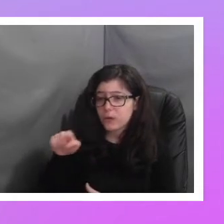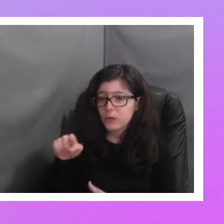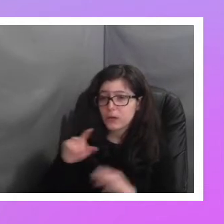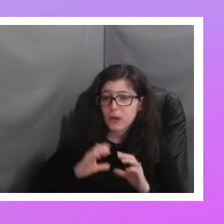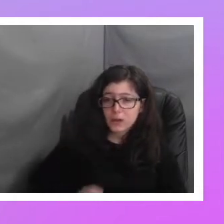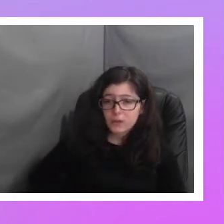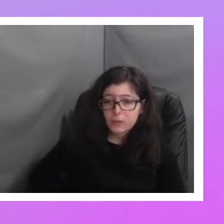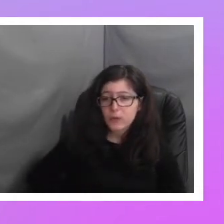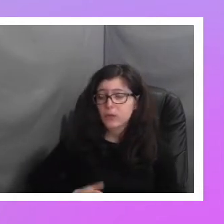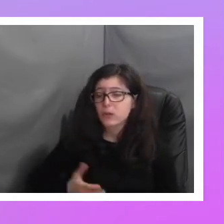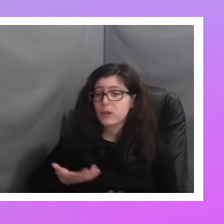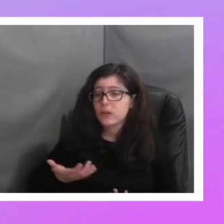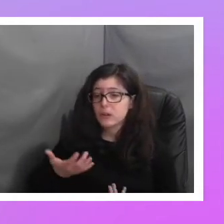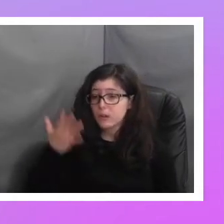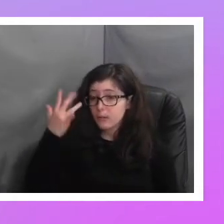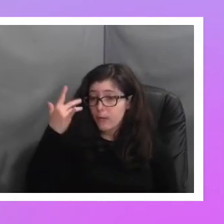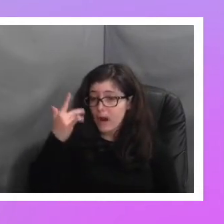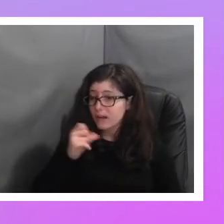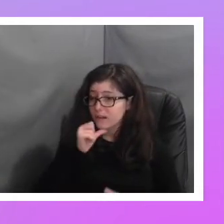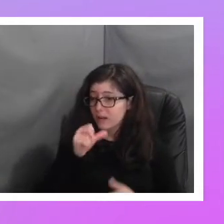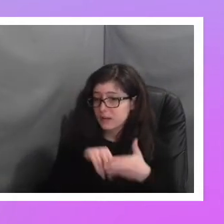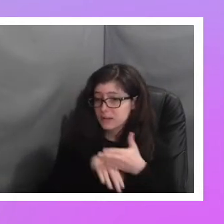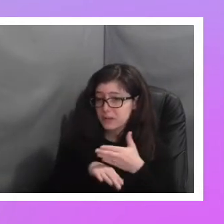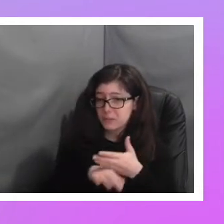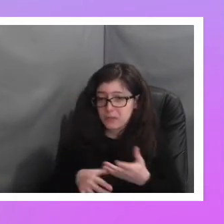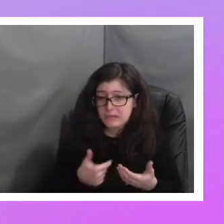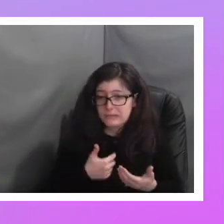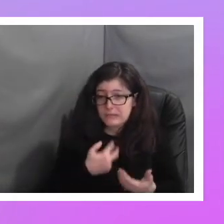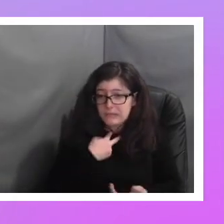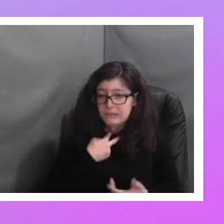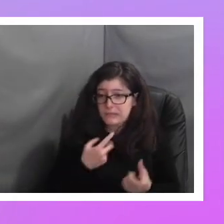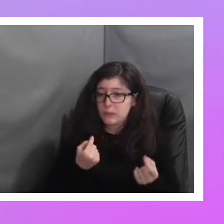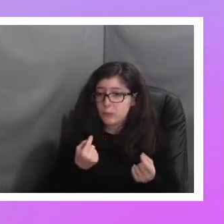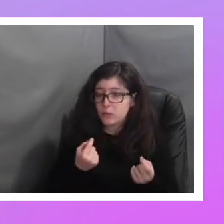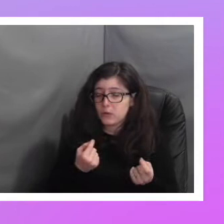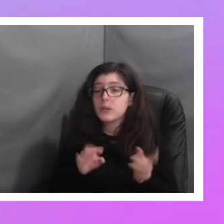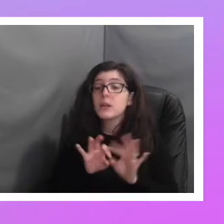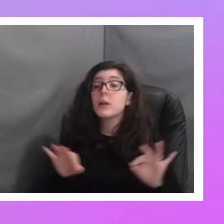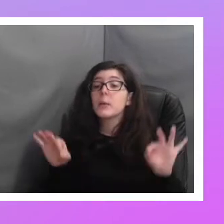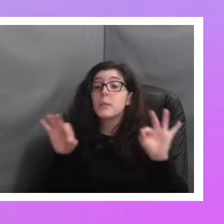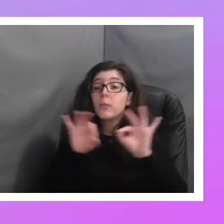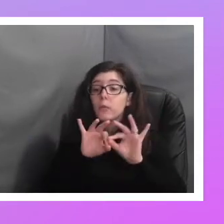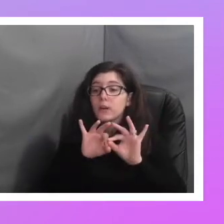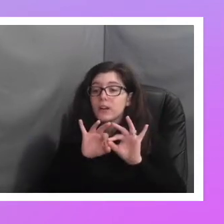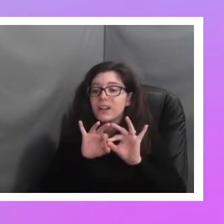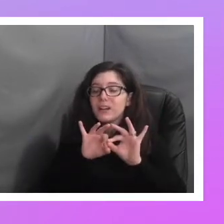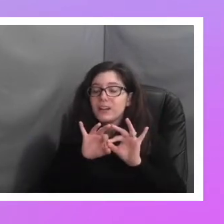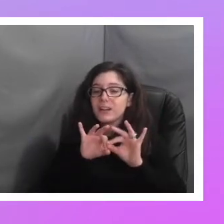for that lack of accessibility. So it's very important to put accessibility language